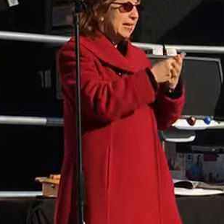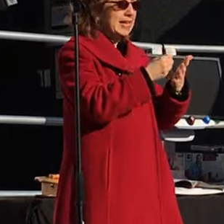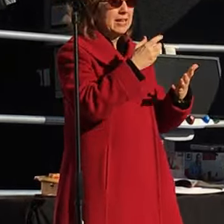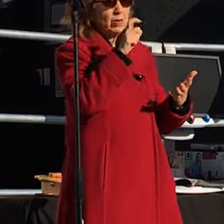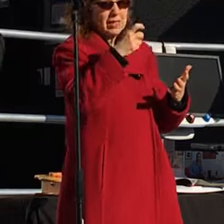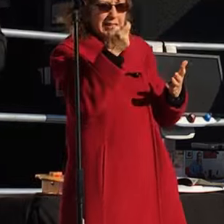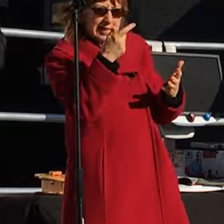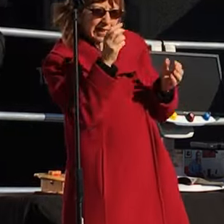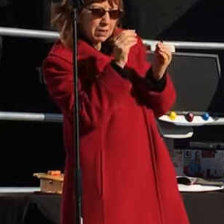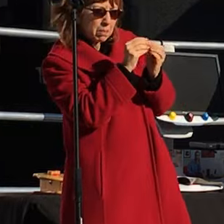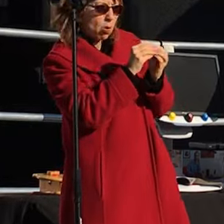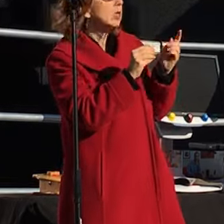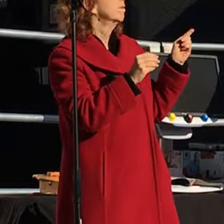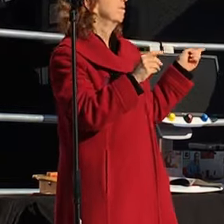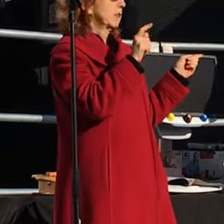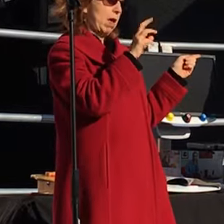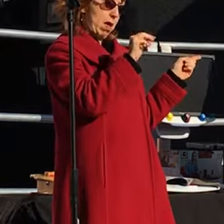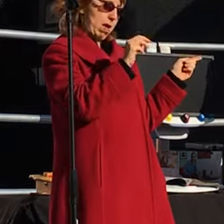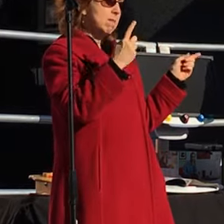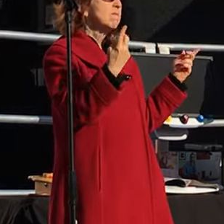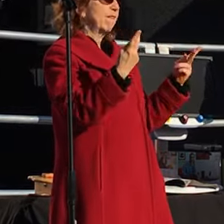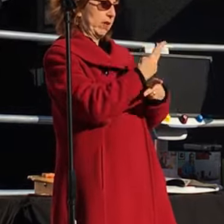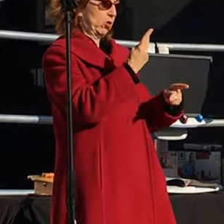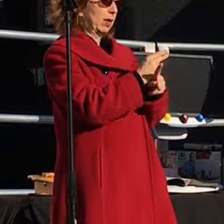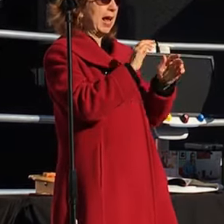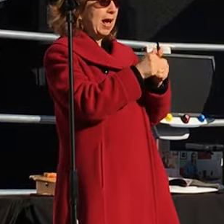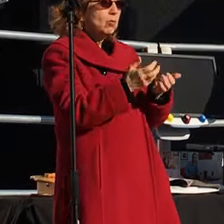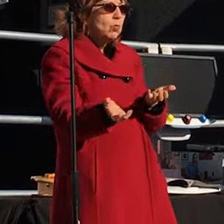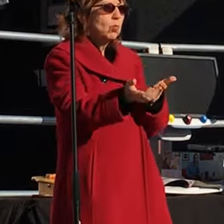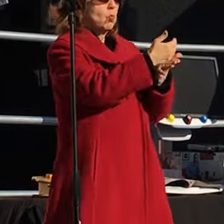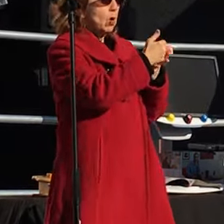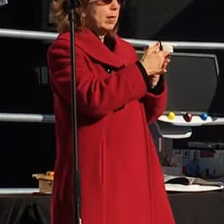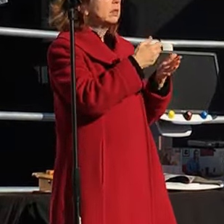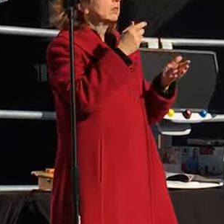stepped up and figured out how we could actually raise the rest of the money to build the building